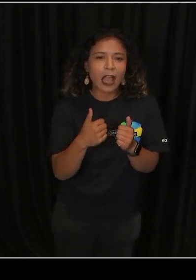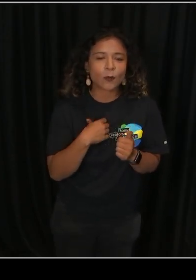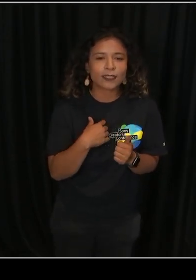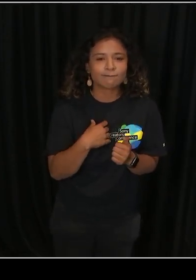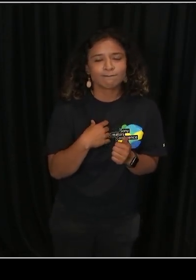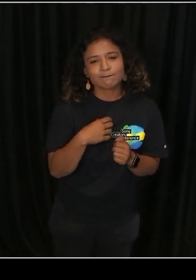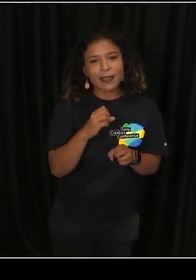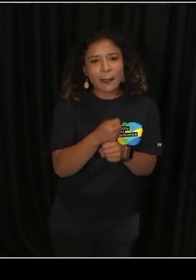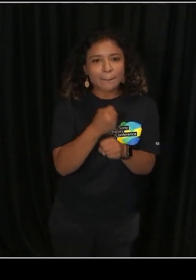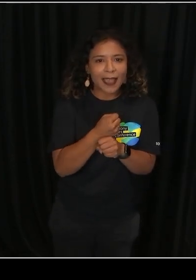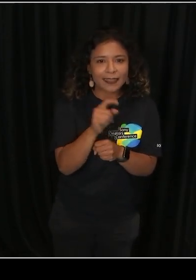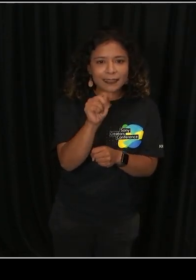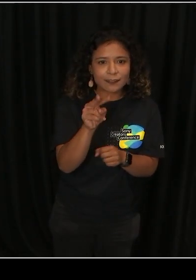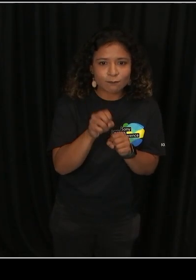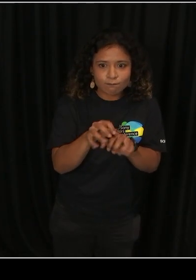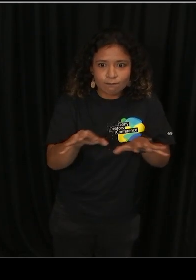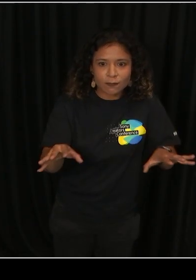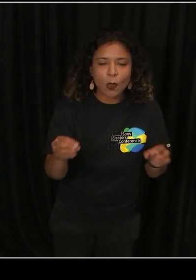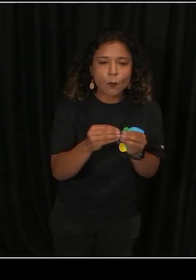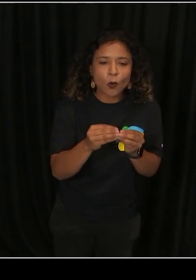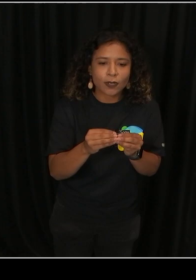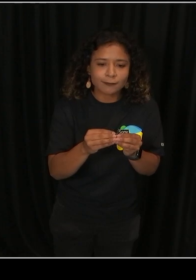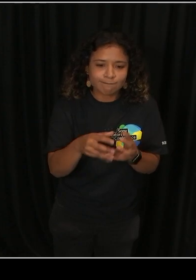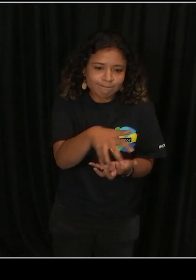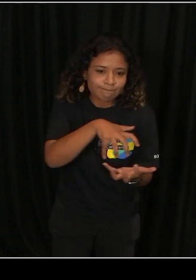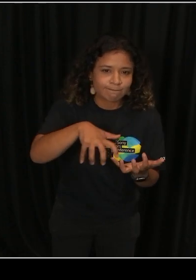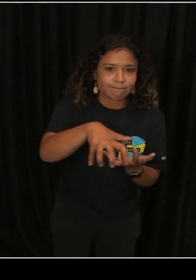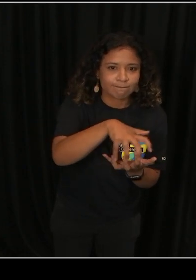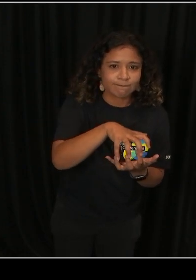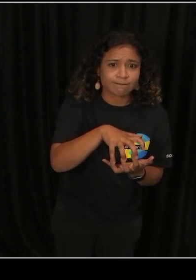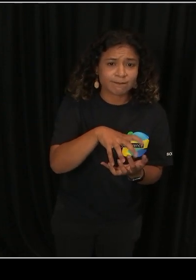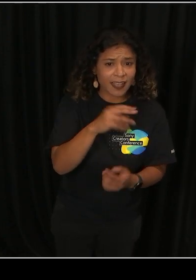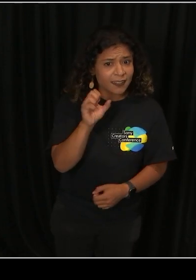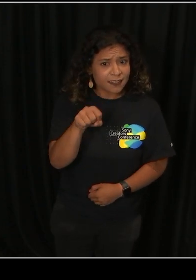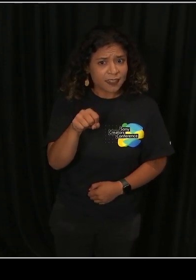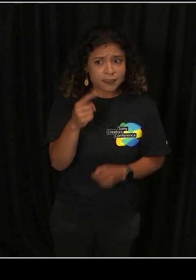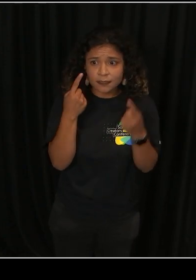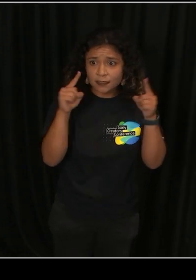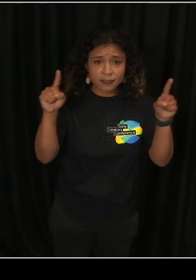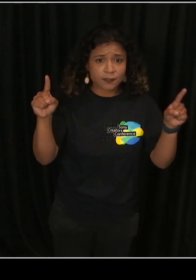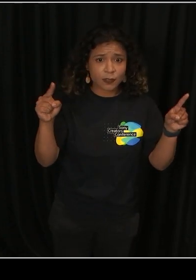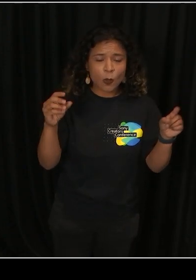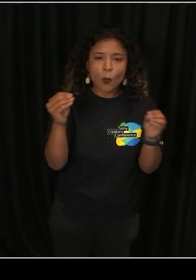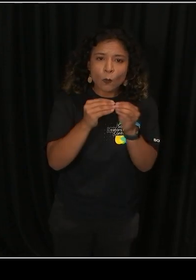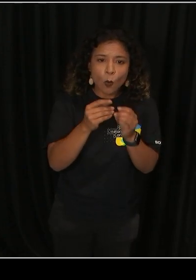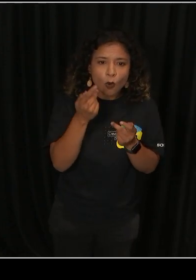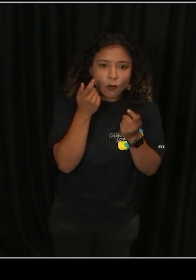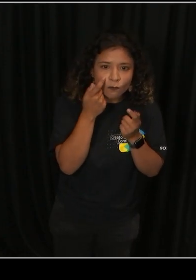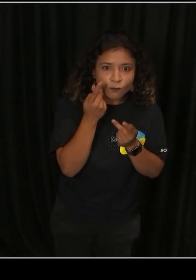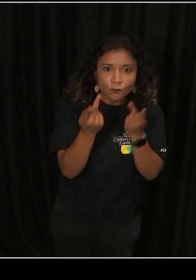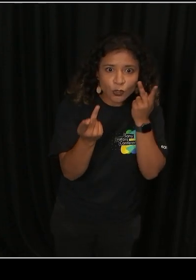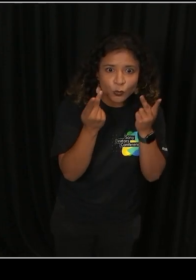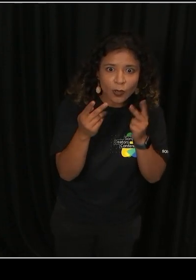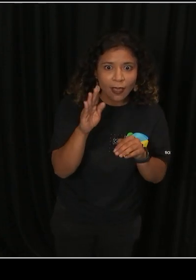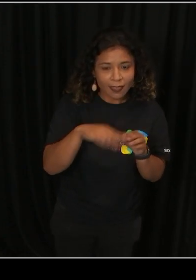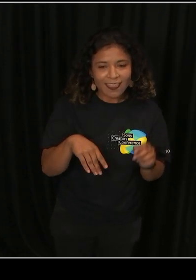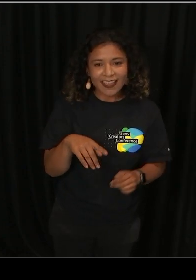entire broadcast more and more interesting for kids. And it was very successful. We had more viewers than the actual ESPN broadcast,